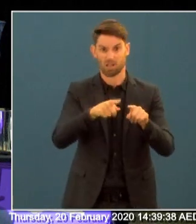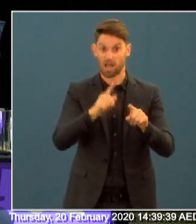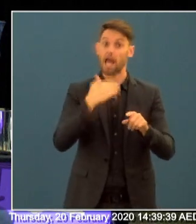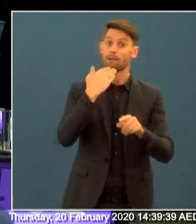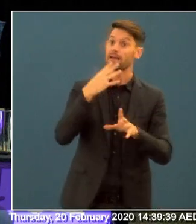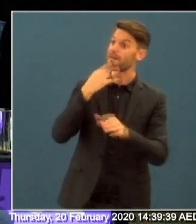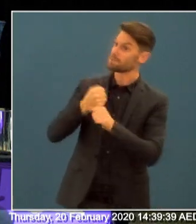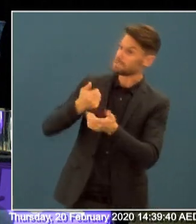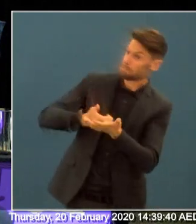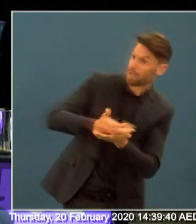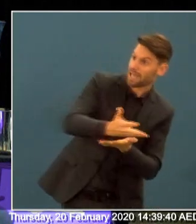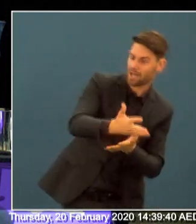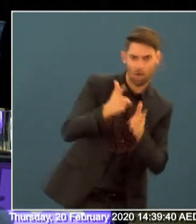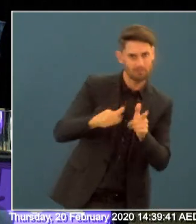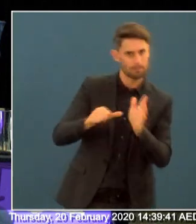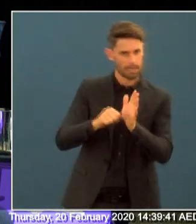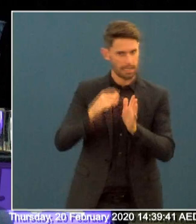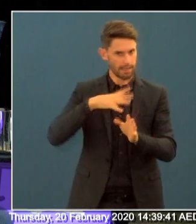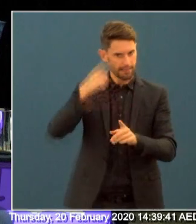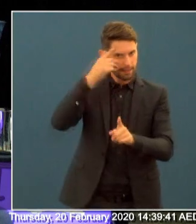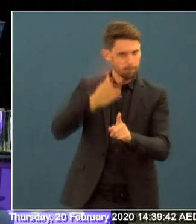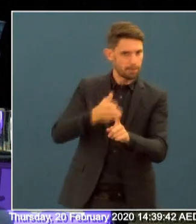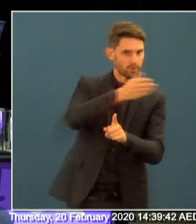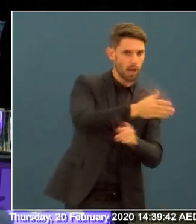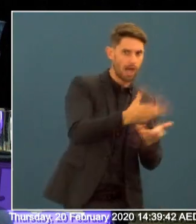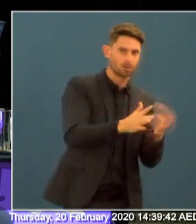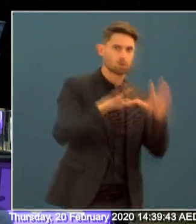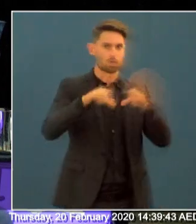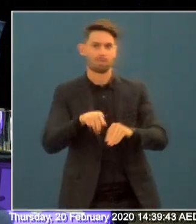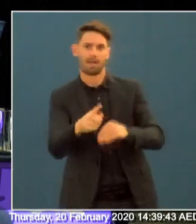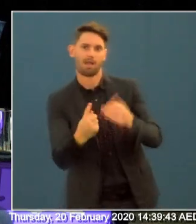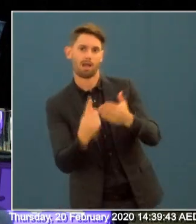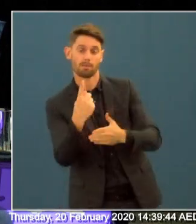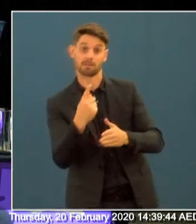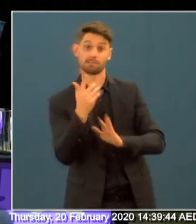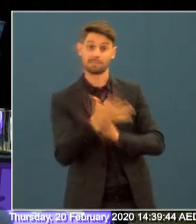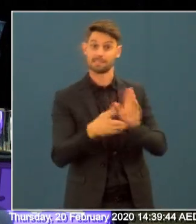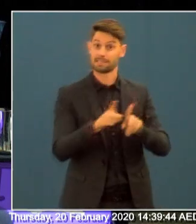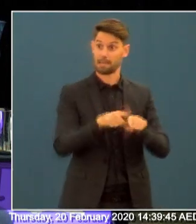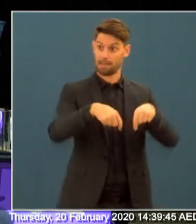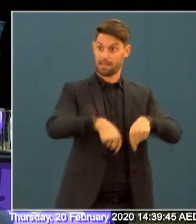better health outcomes for people with disability and what that might mean for longer,